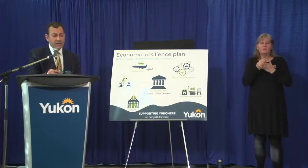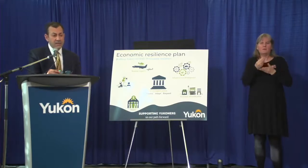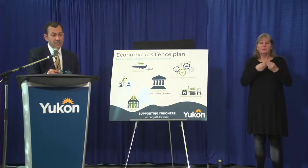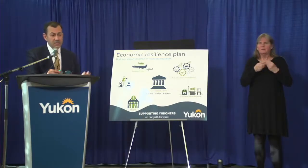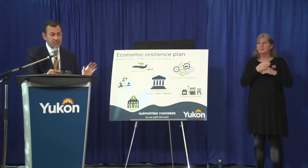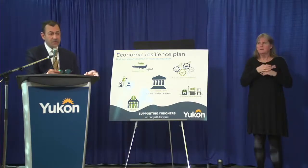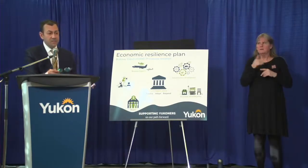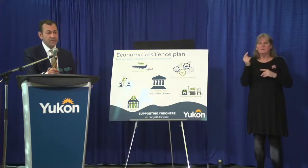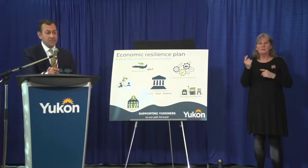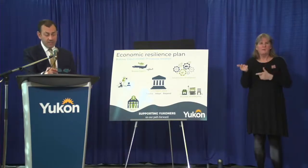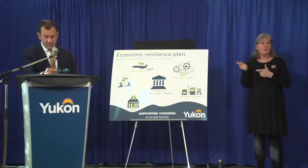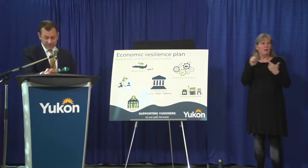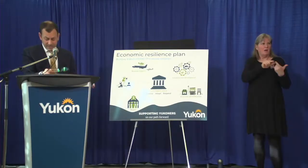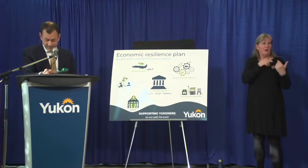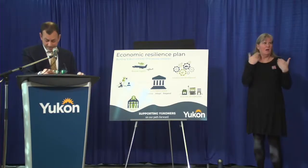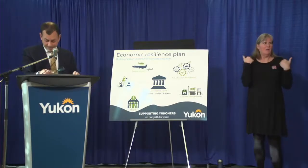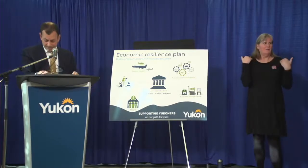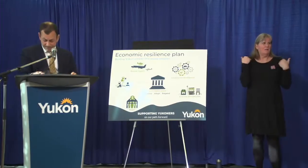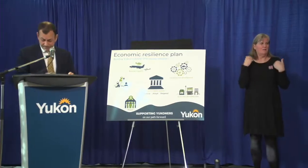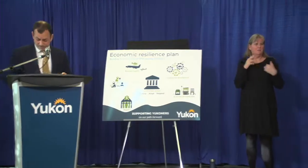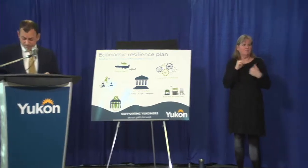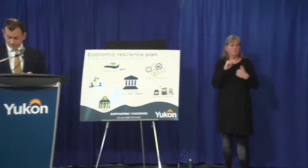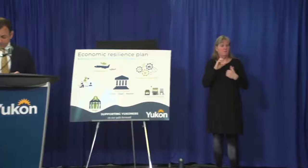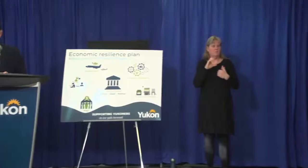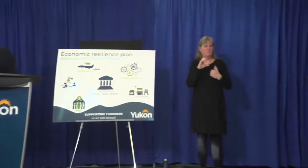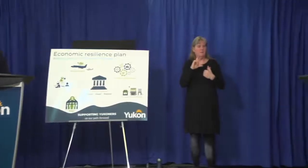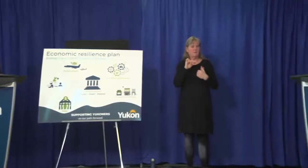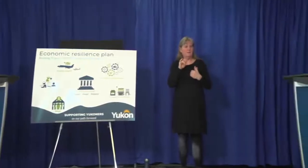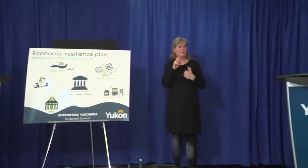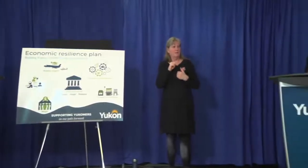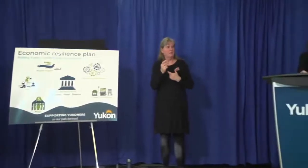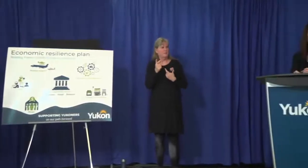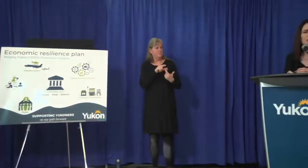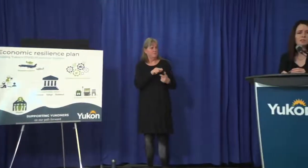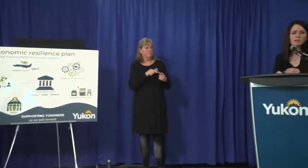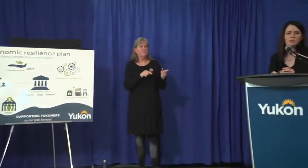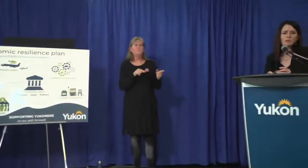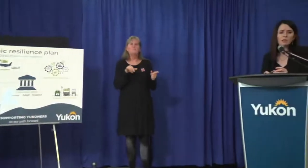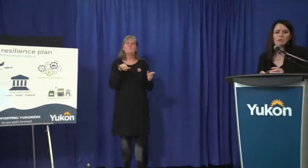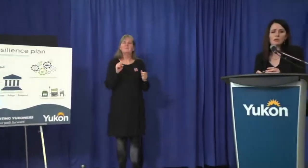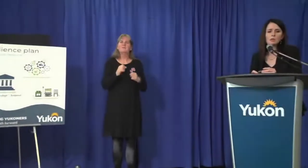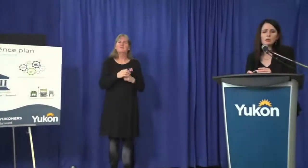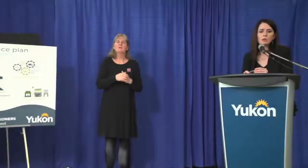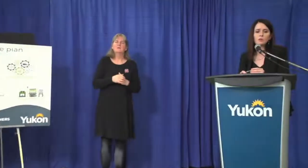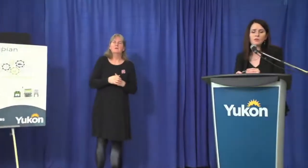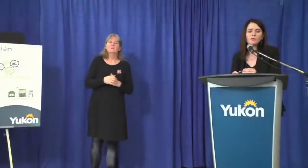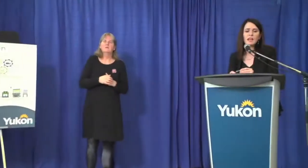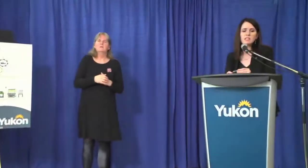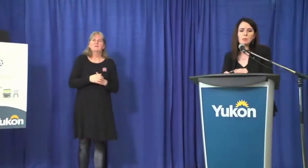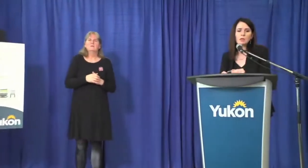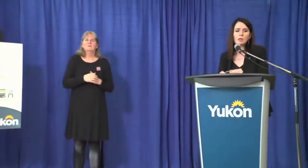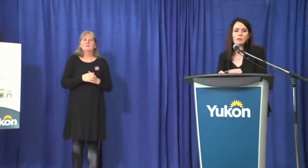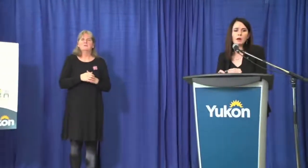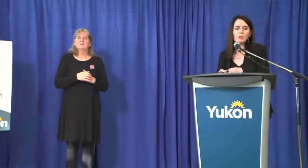that. In terms of the flexibility around the tourism relief and